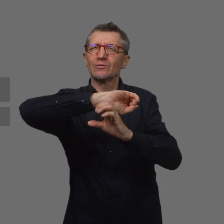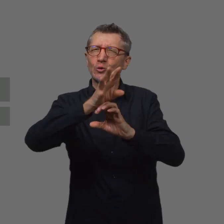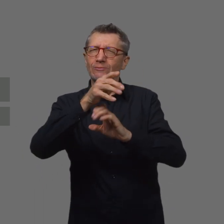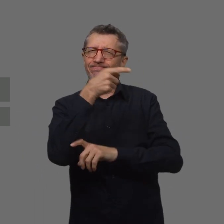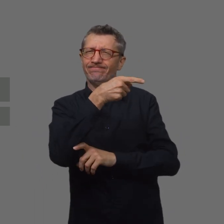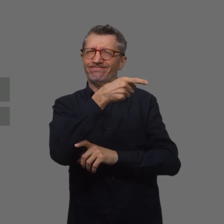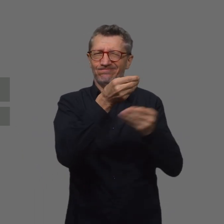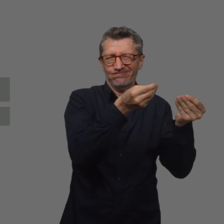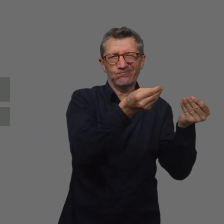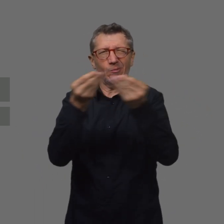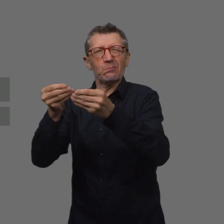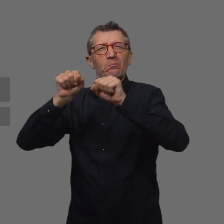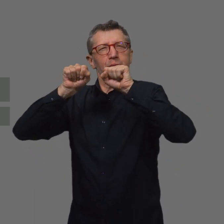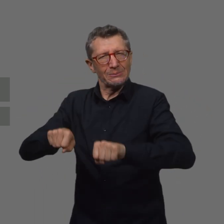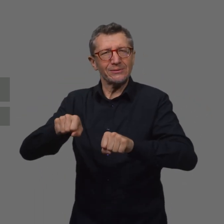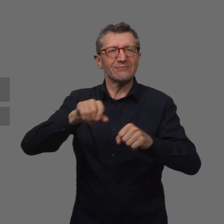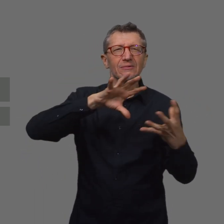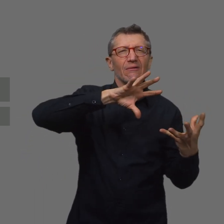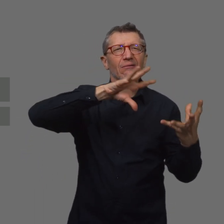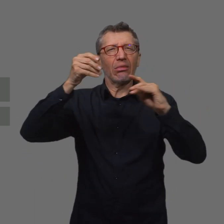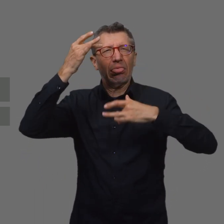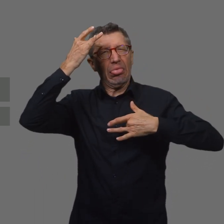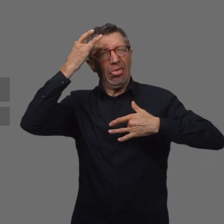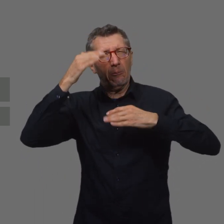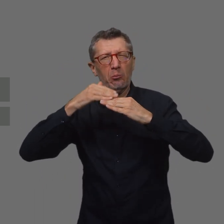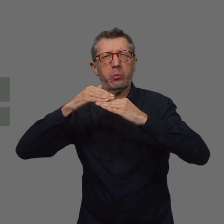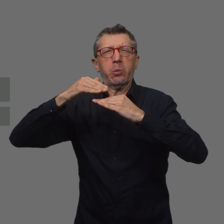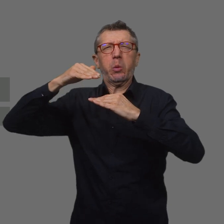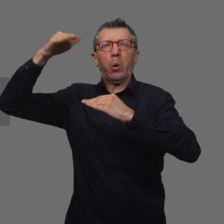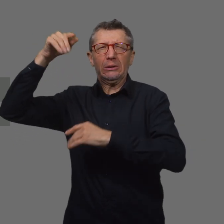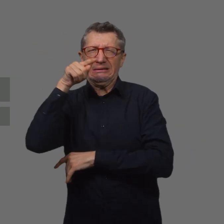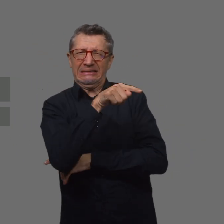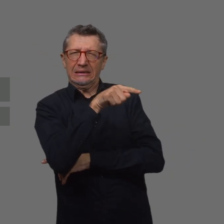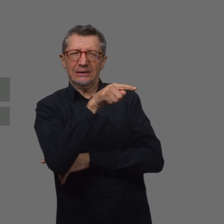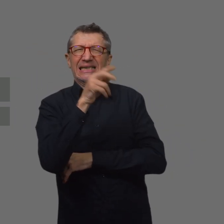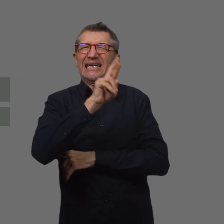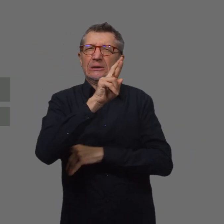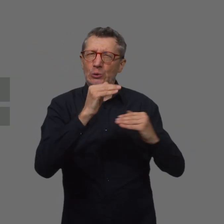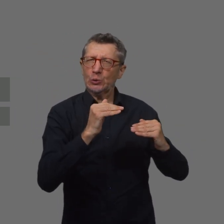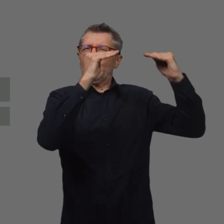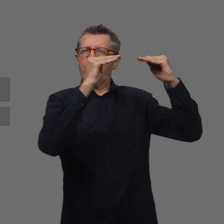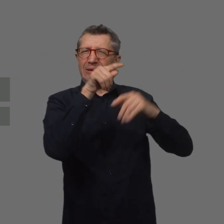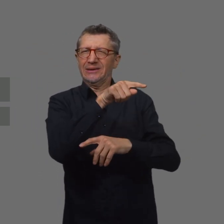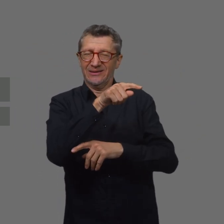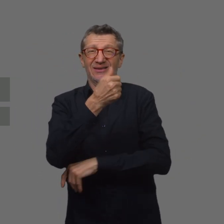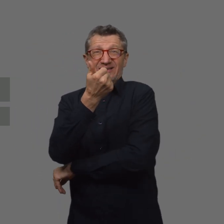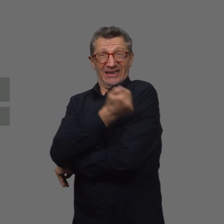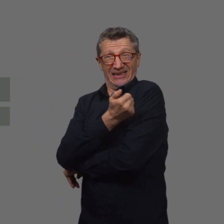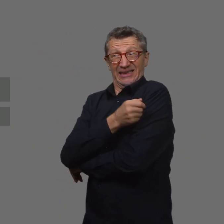at the highest risk of contracting a severe form of COVID-19,